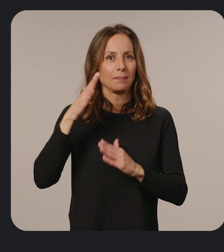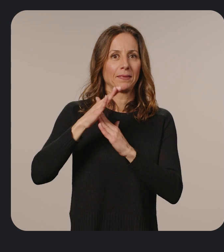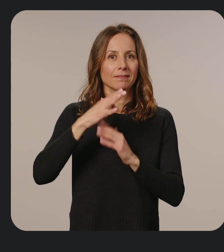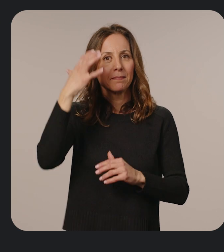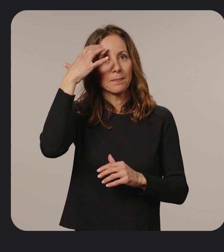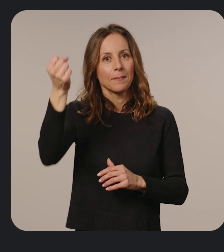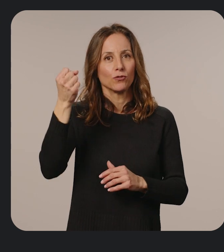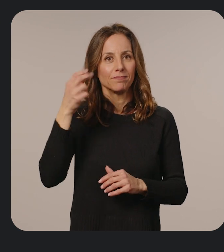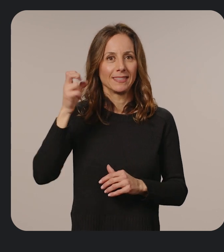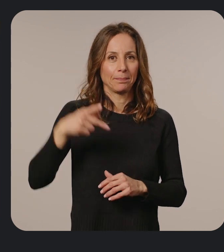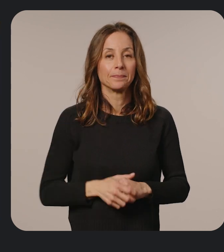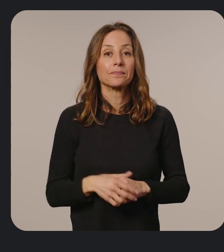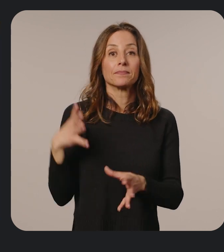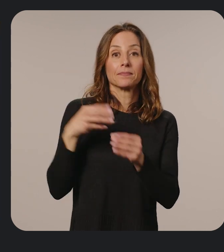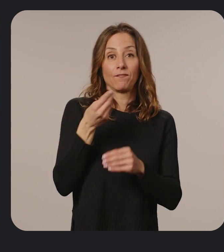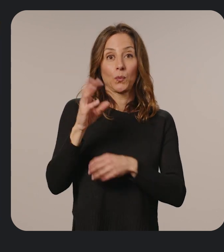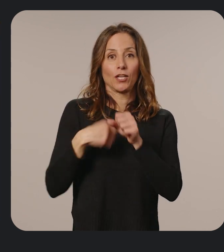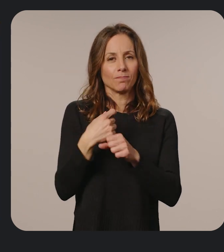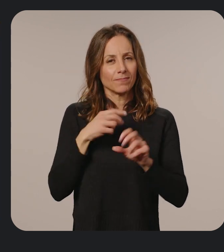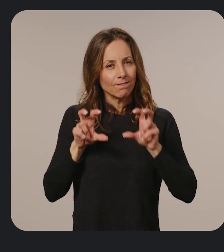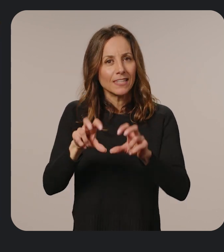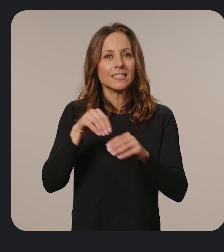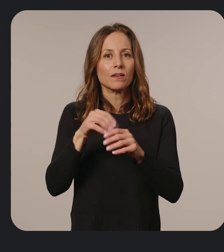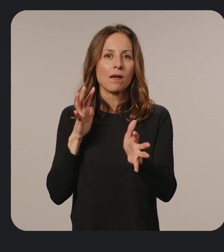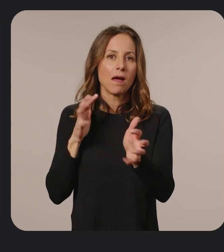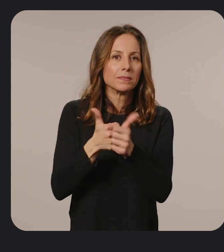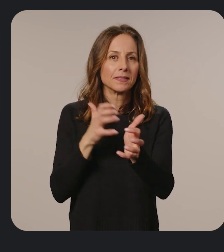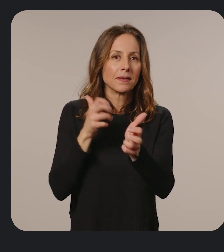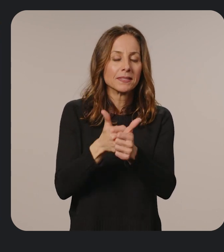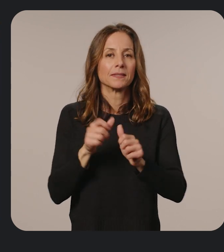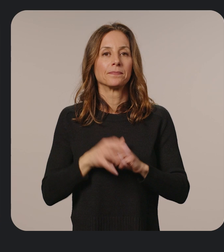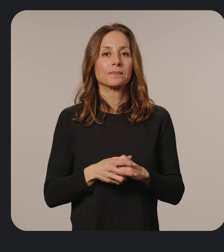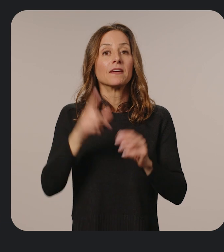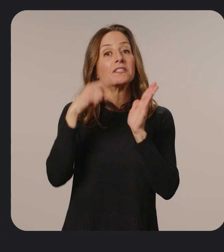in peak heap memory. Over the past few years, we've also been investing in updateability.